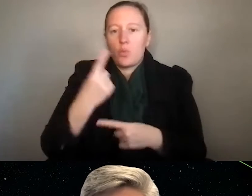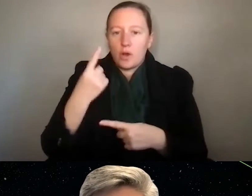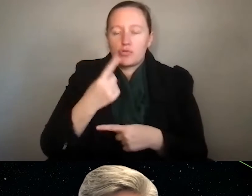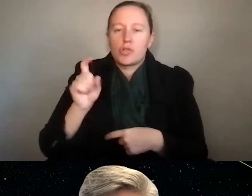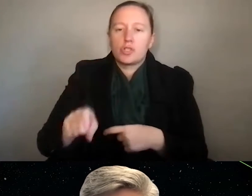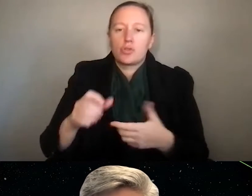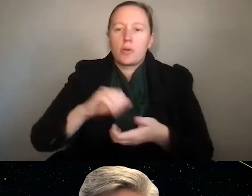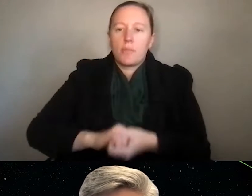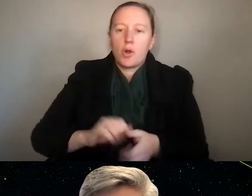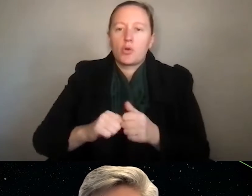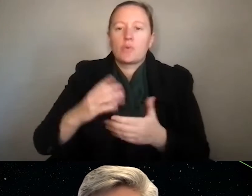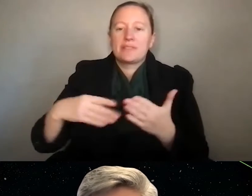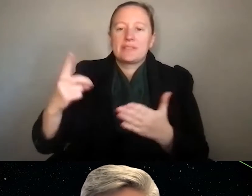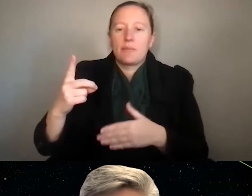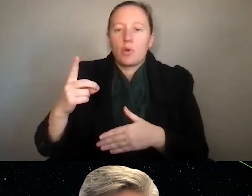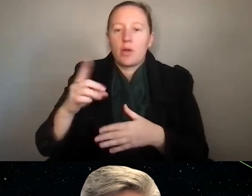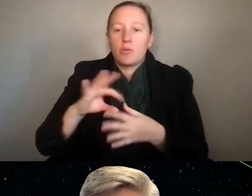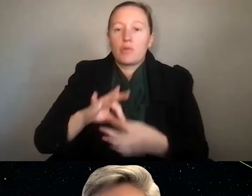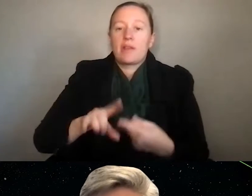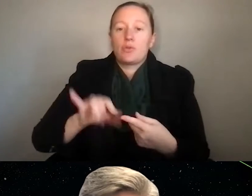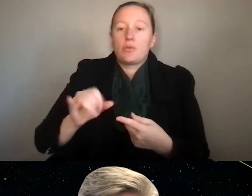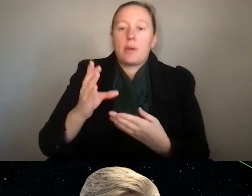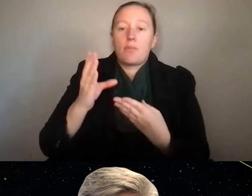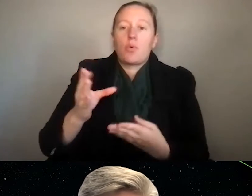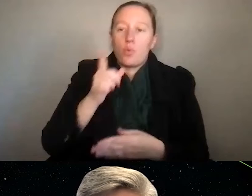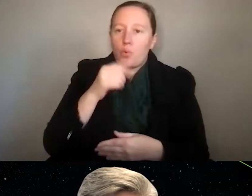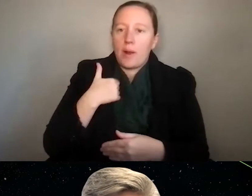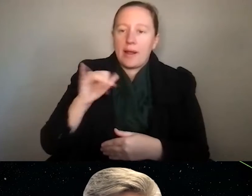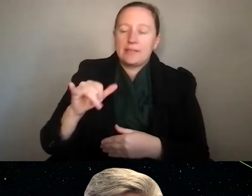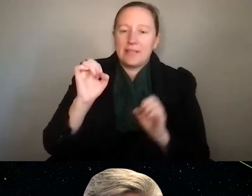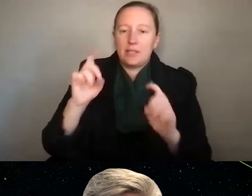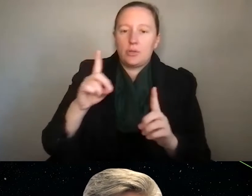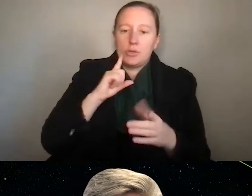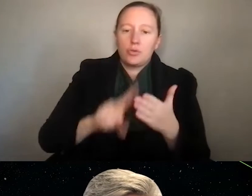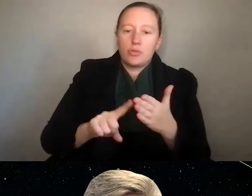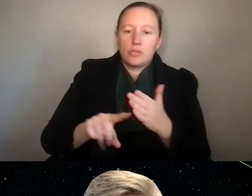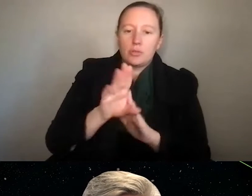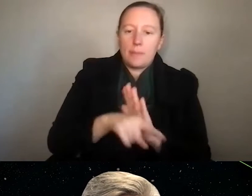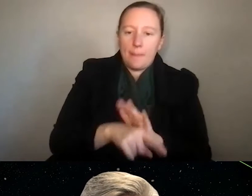partner with somebody on the proposal? Who has that educational research background?